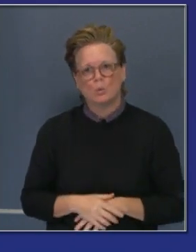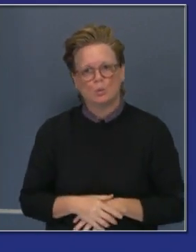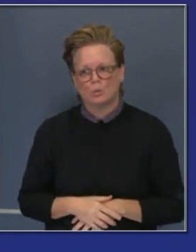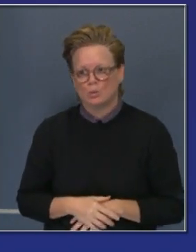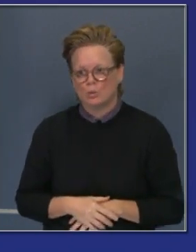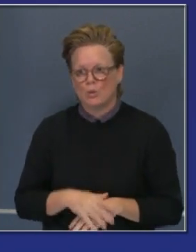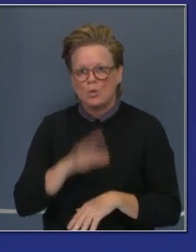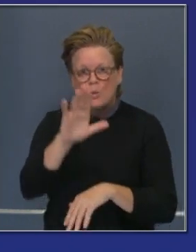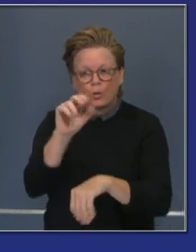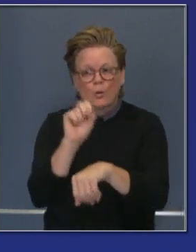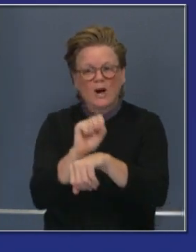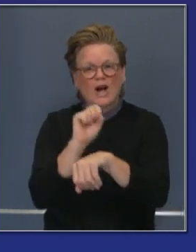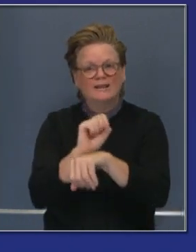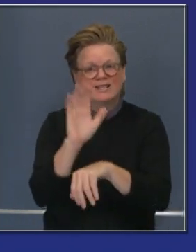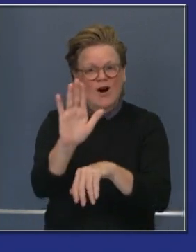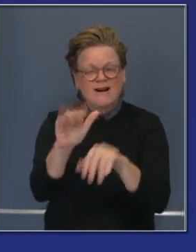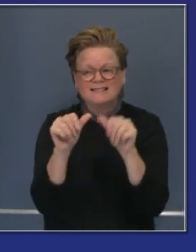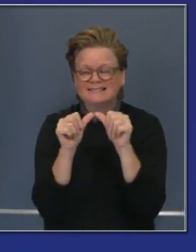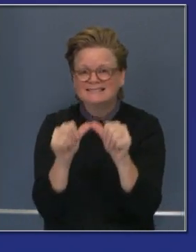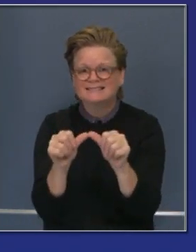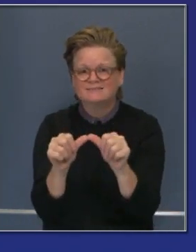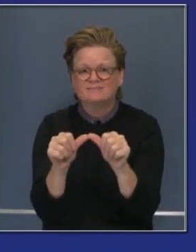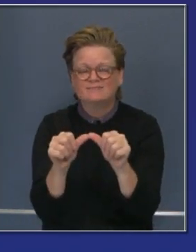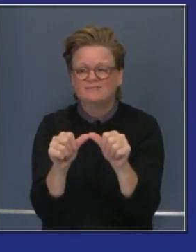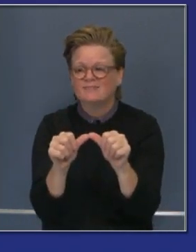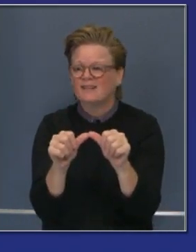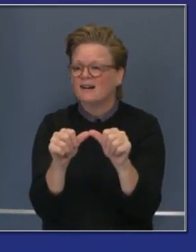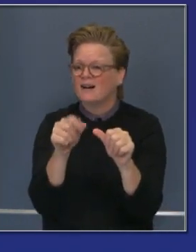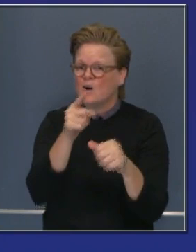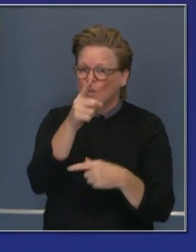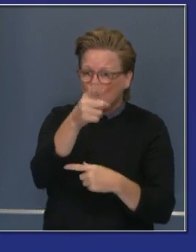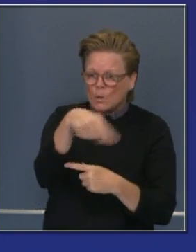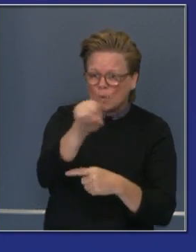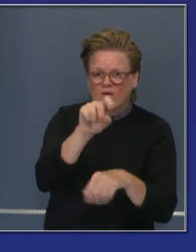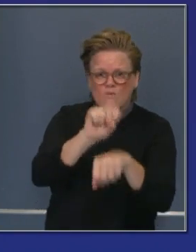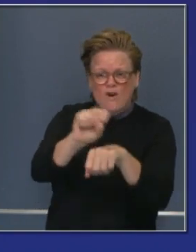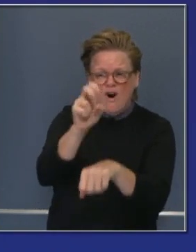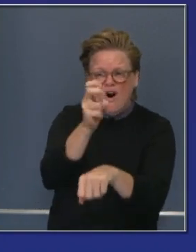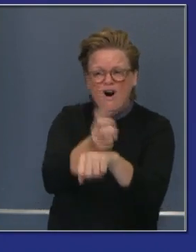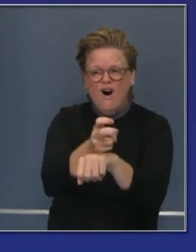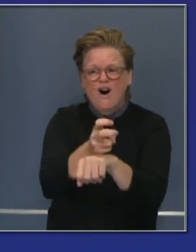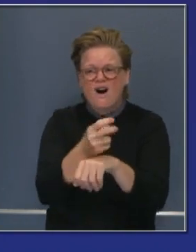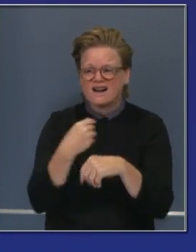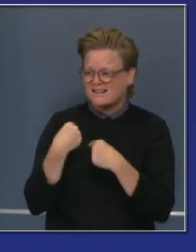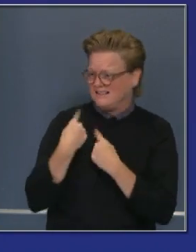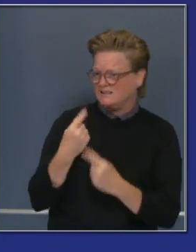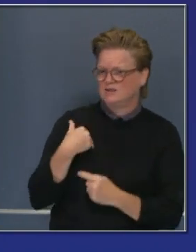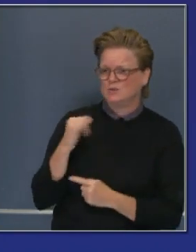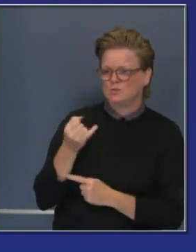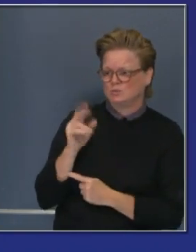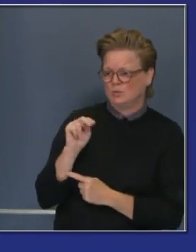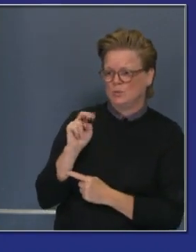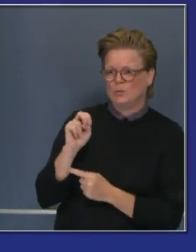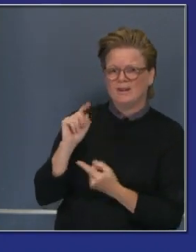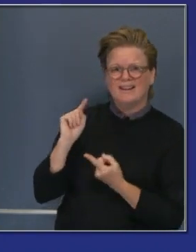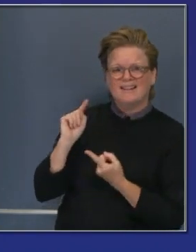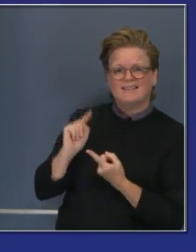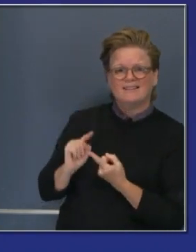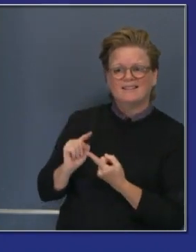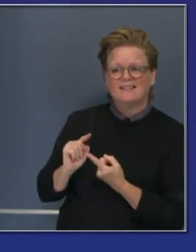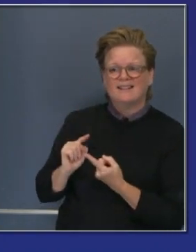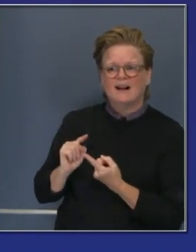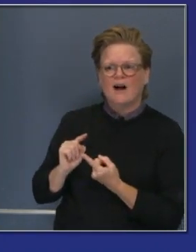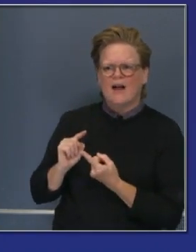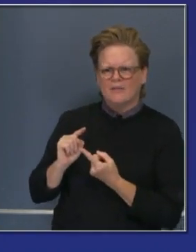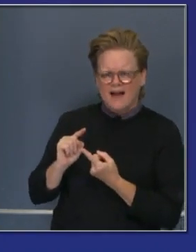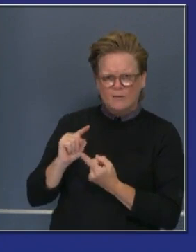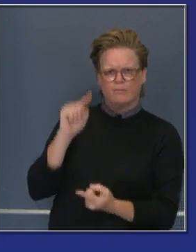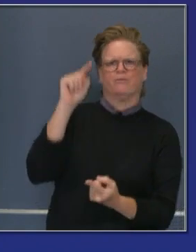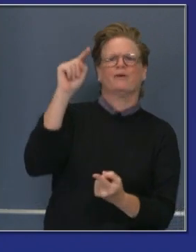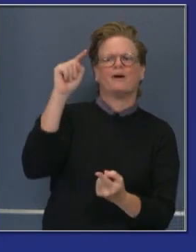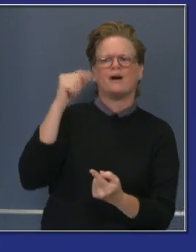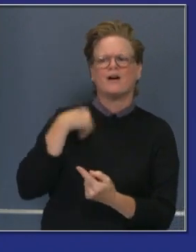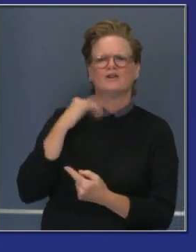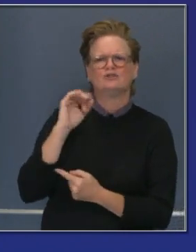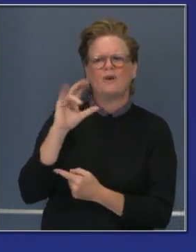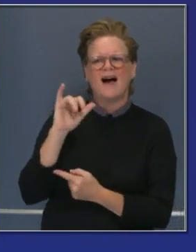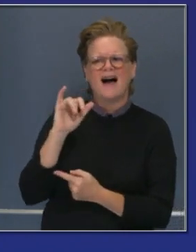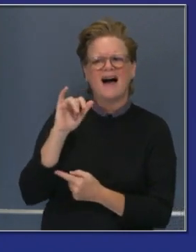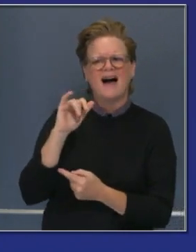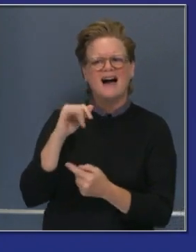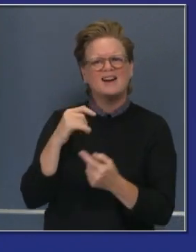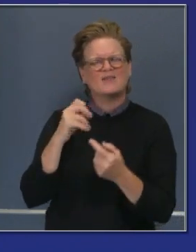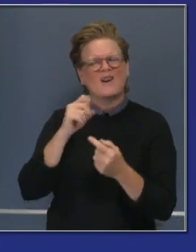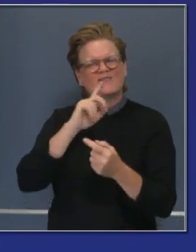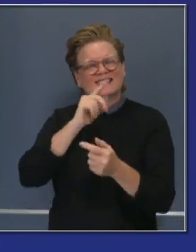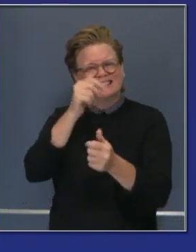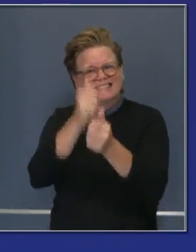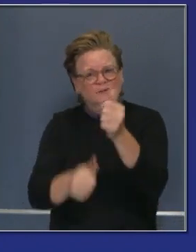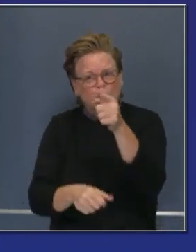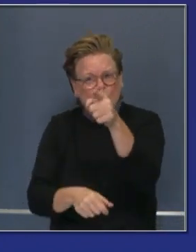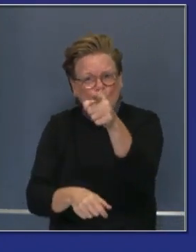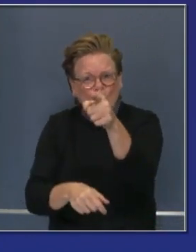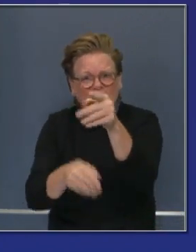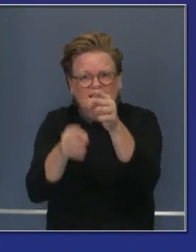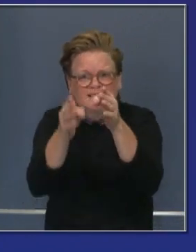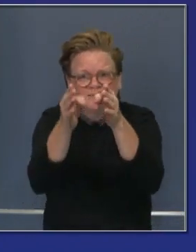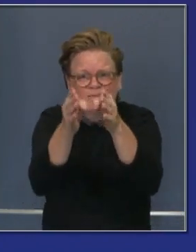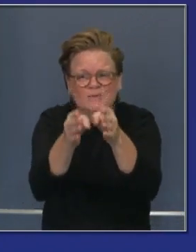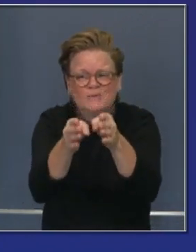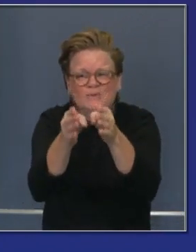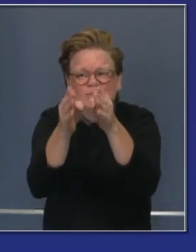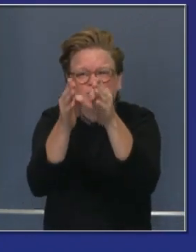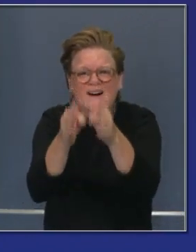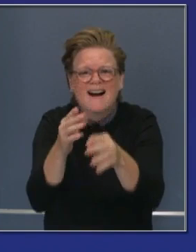THE POINTS THE GOVERNOR MADE, HE BEGAN TALKING ABOUT COVID, WE NEED EVERYONE’S EFFORTS, WE MILLION STRONG CAME TOGETHER -- 40 MILLION STRONG CAME TOGETHER, NOW WE NEED 40 MILLION TO CRUSH